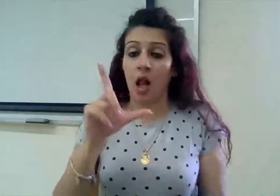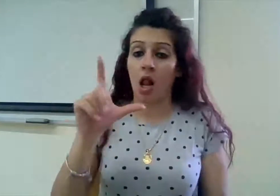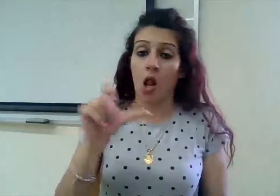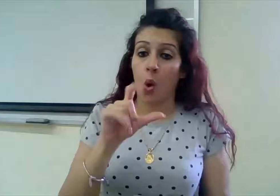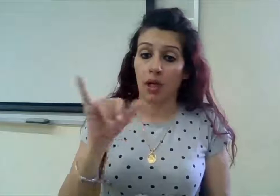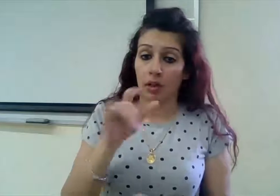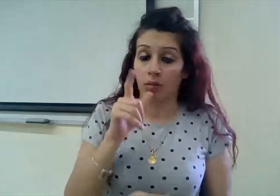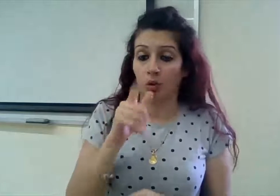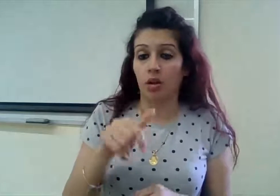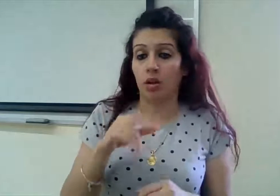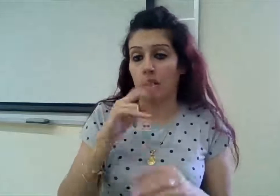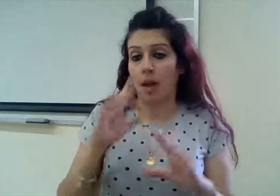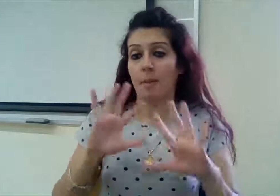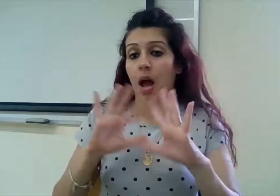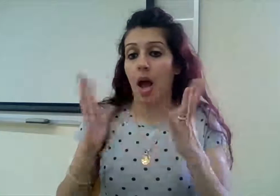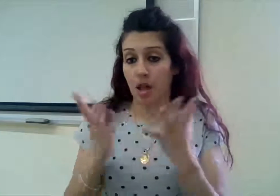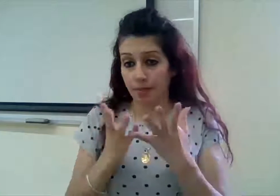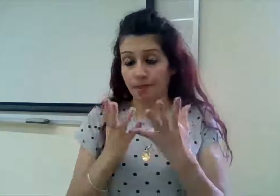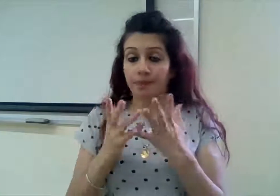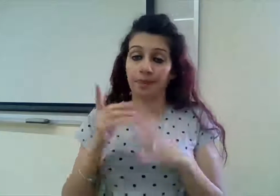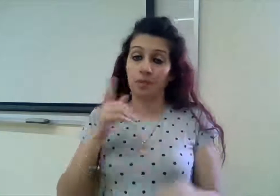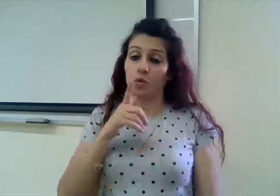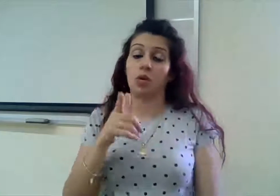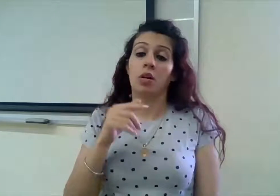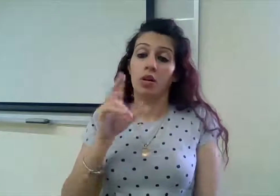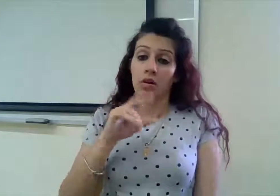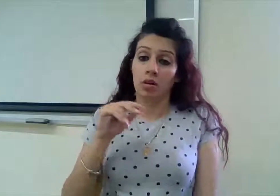additional content to be able to make available and if there are any